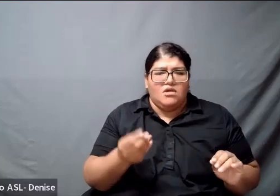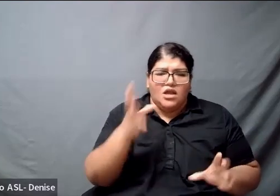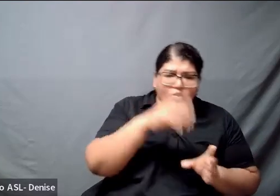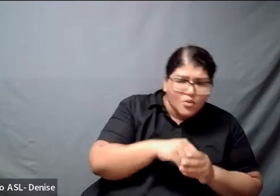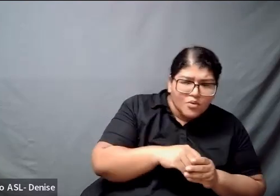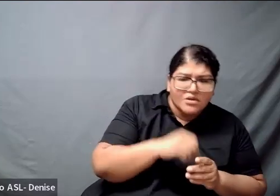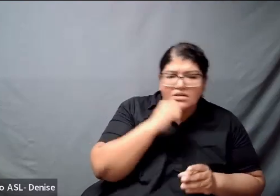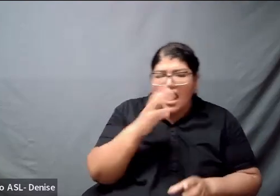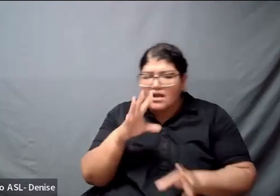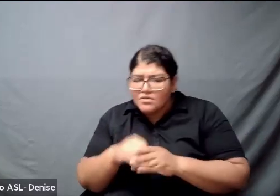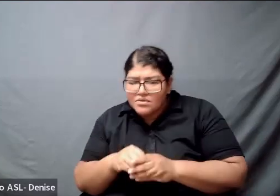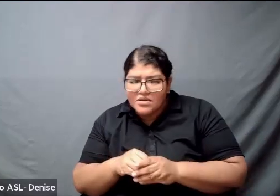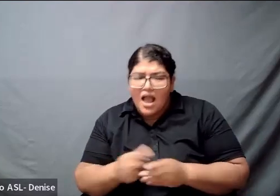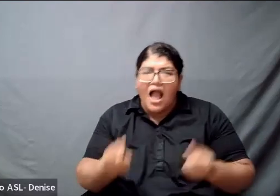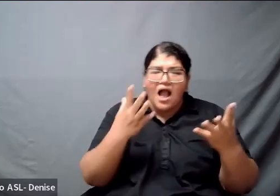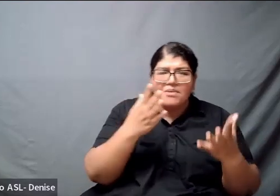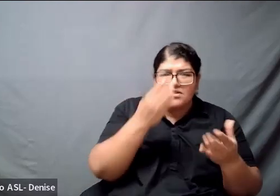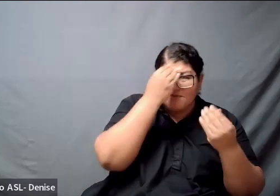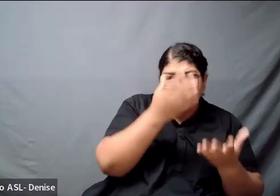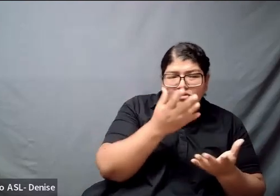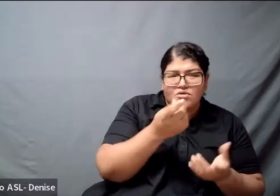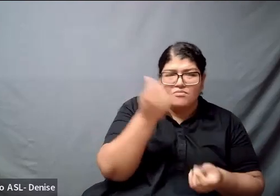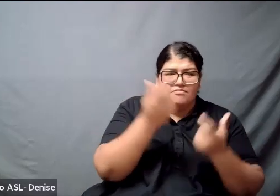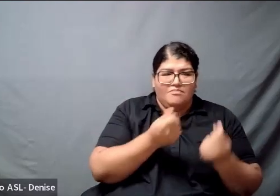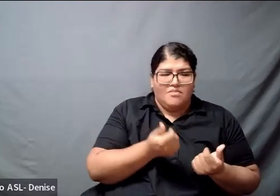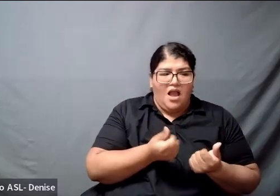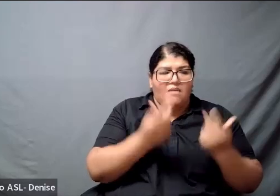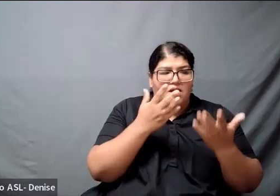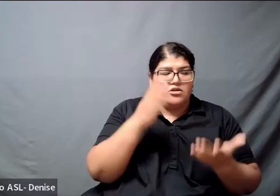How much of the stuff do you carve away? And that took years.